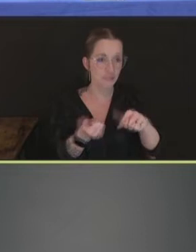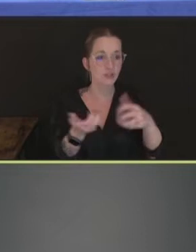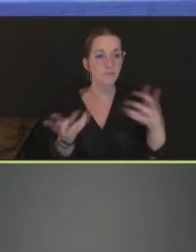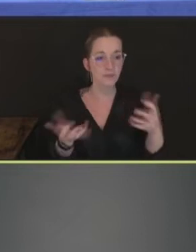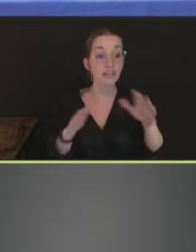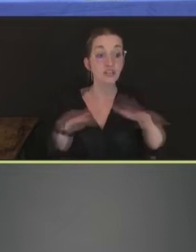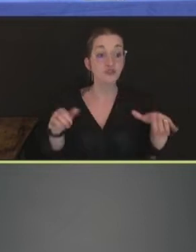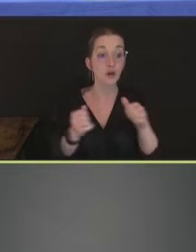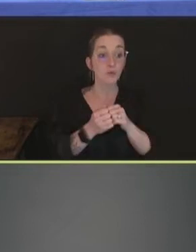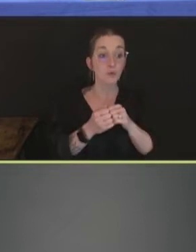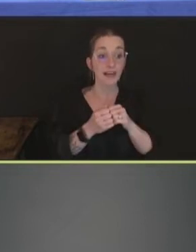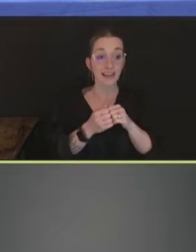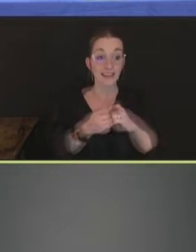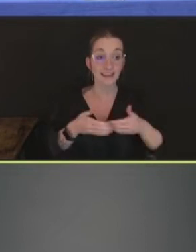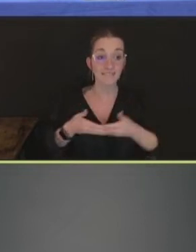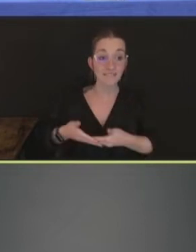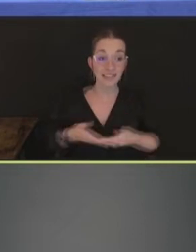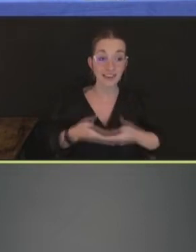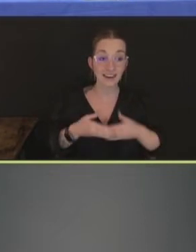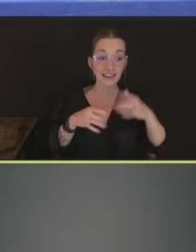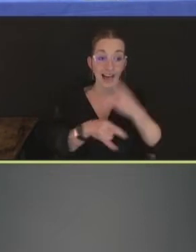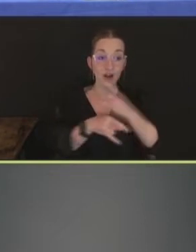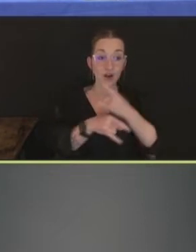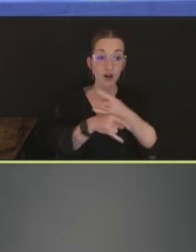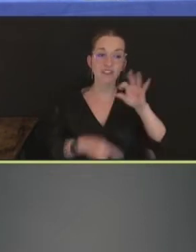memory activities.